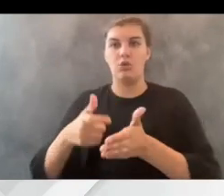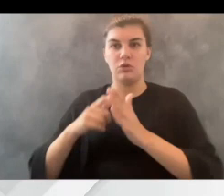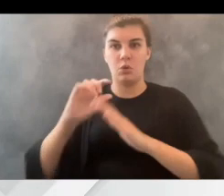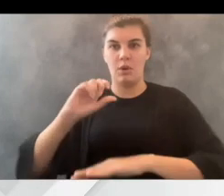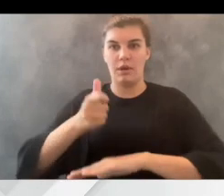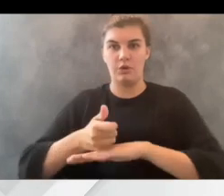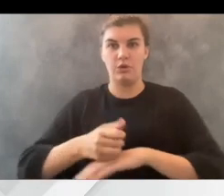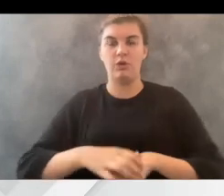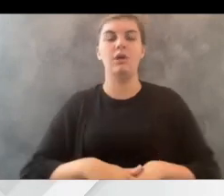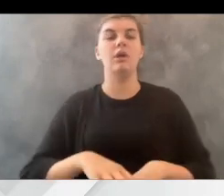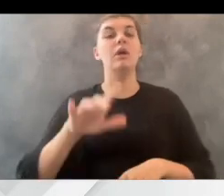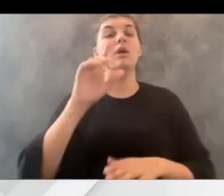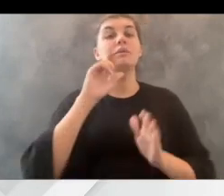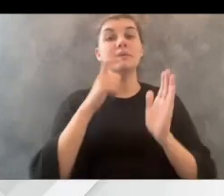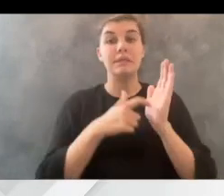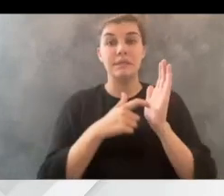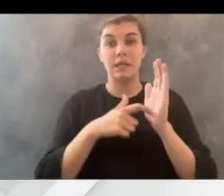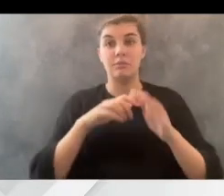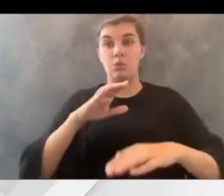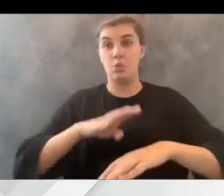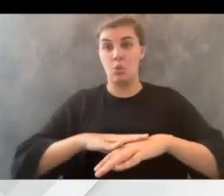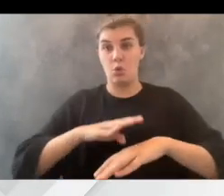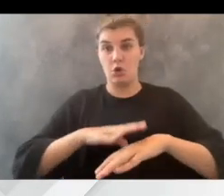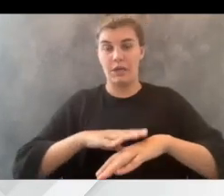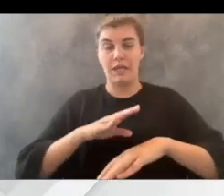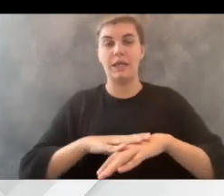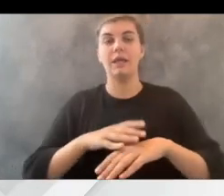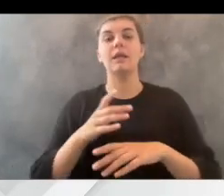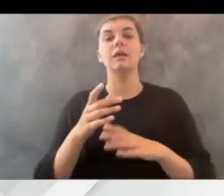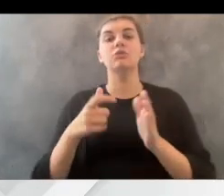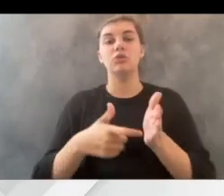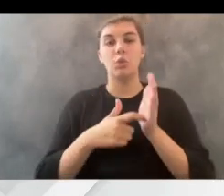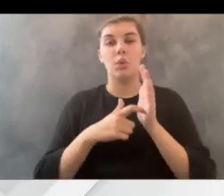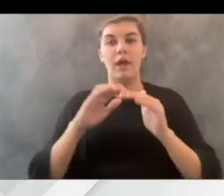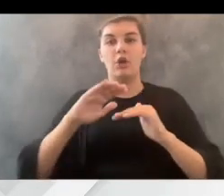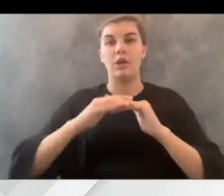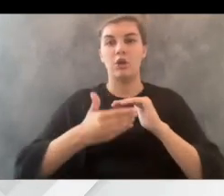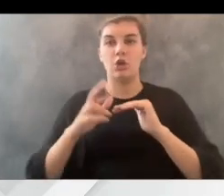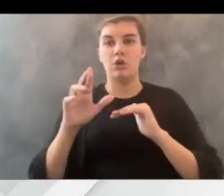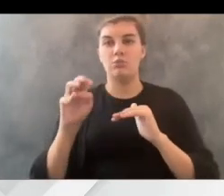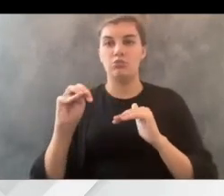So detectable warning services are required at curb ramps and blended transitions.